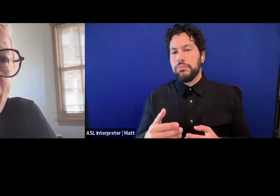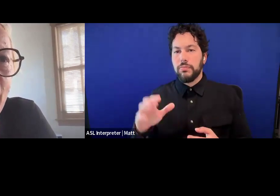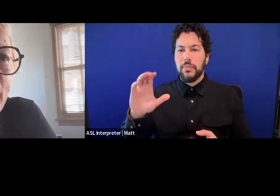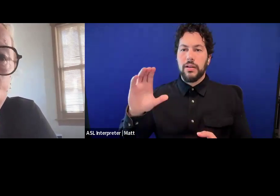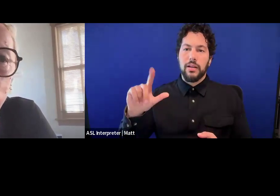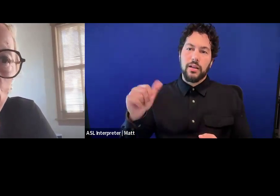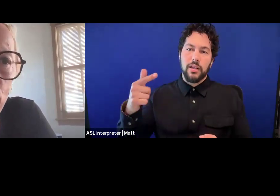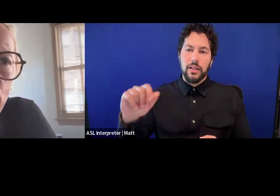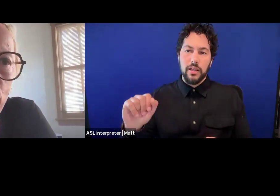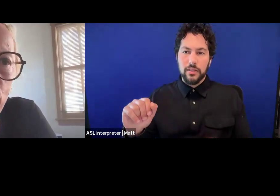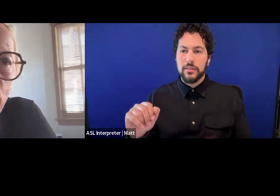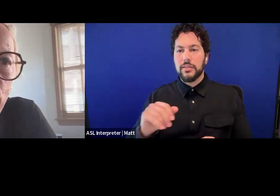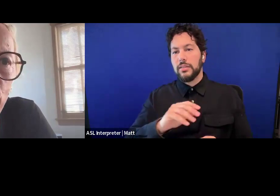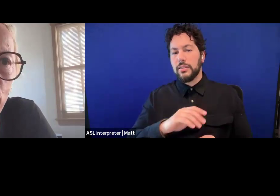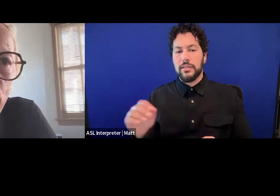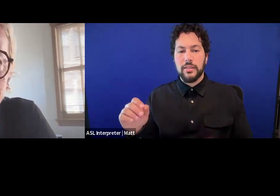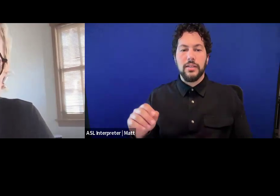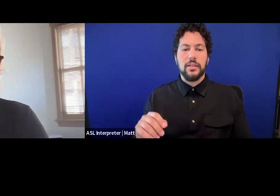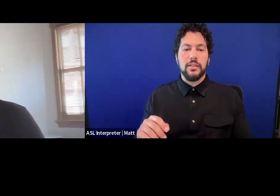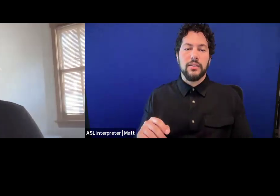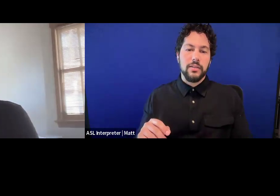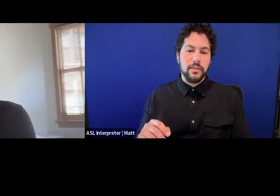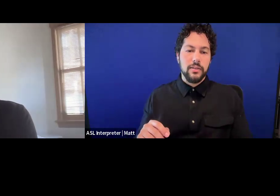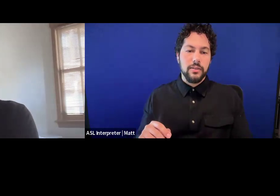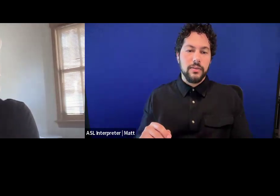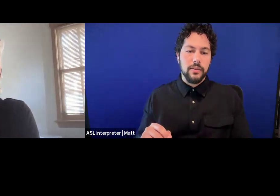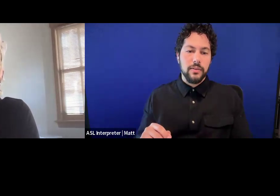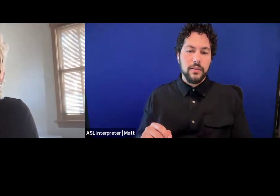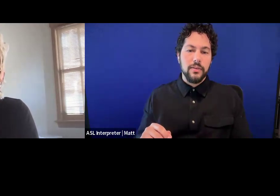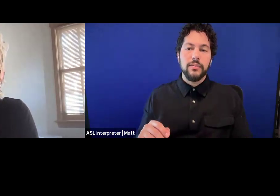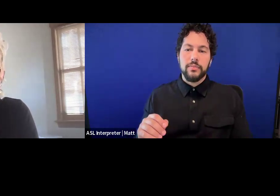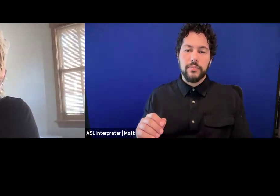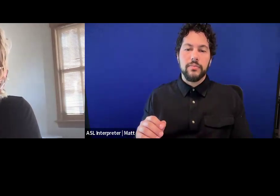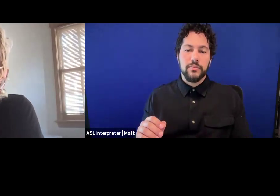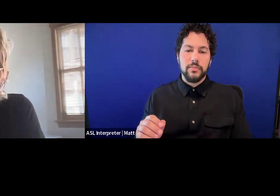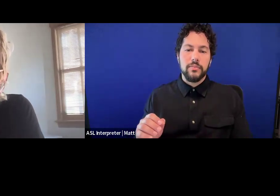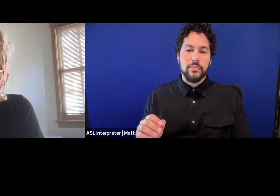Answer Mopram, who I think is a remarkable feminist and queer leader, and…